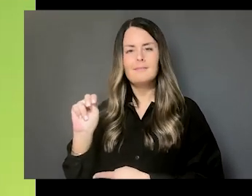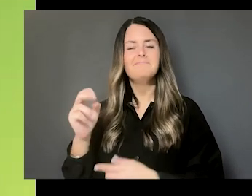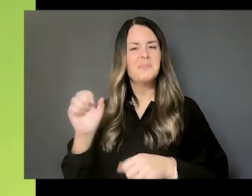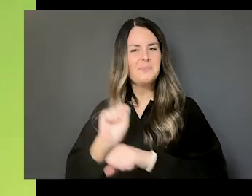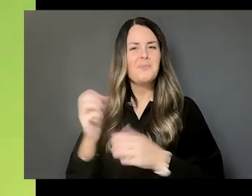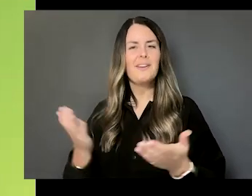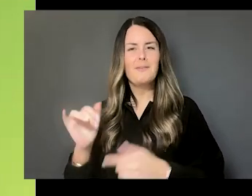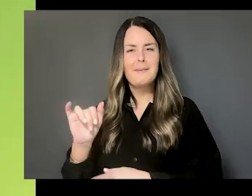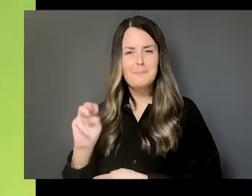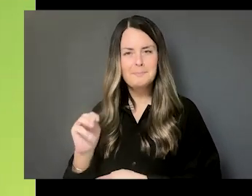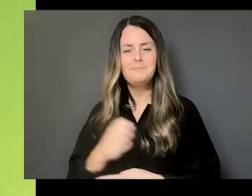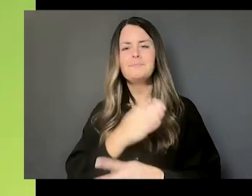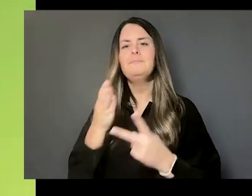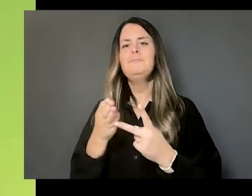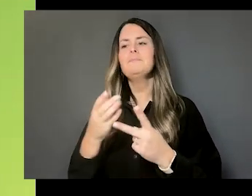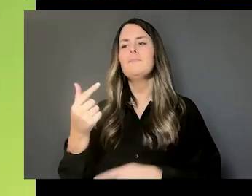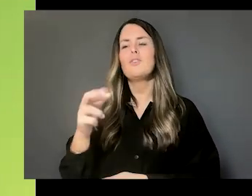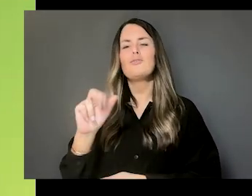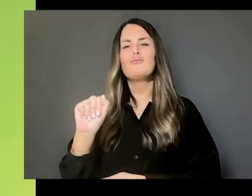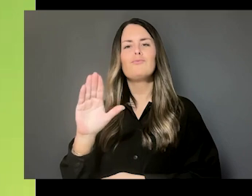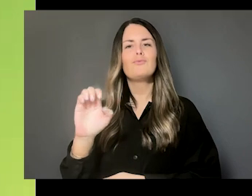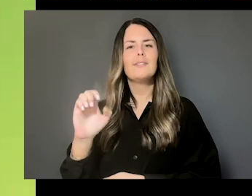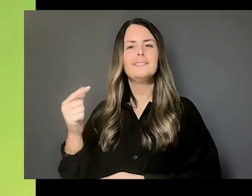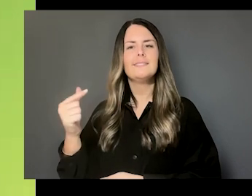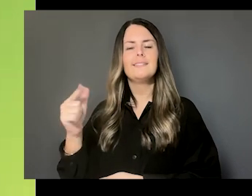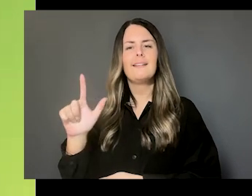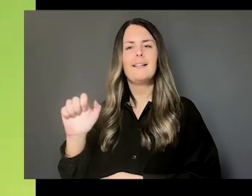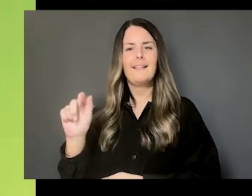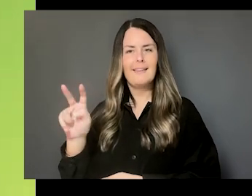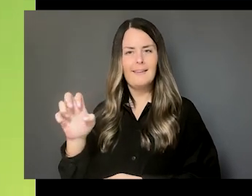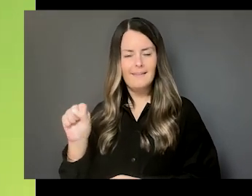Grace Gleaves, Secondary Lead Math District Coach at Metro Nashville.